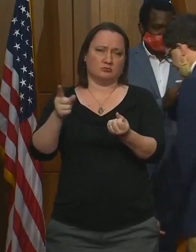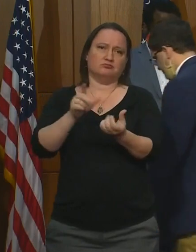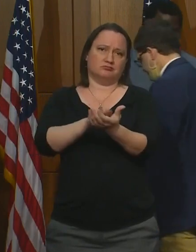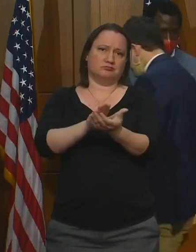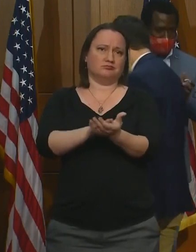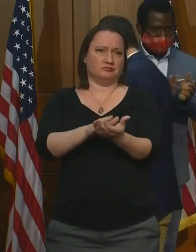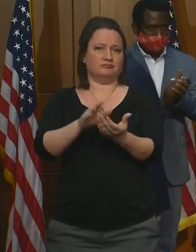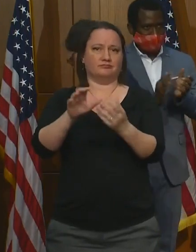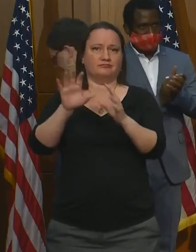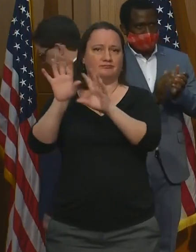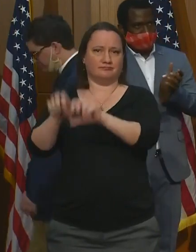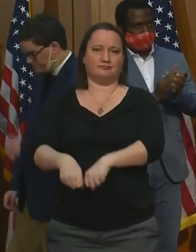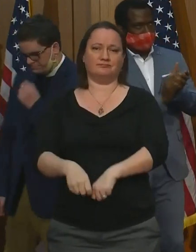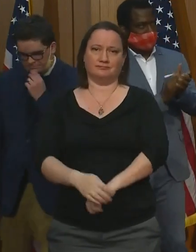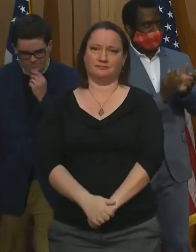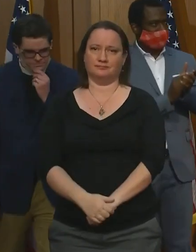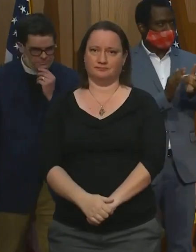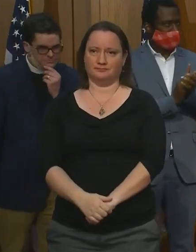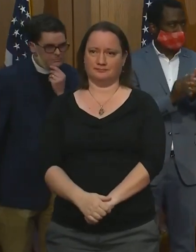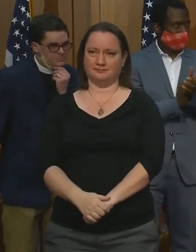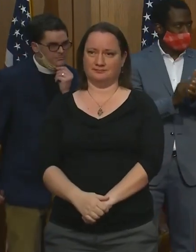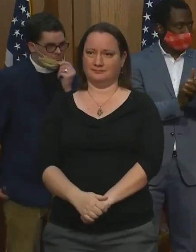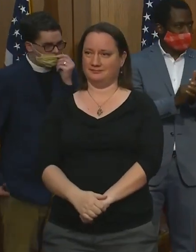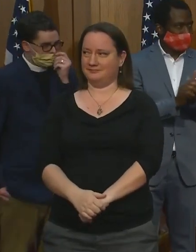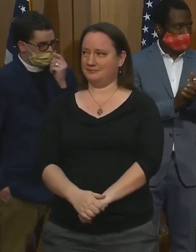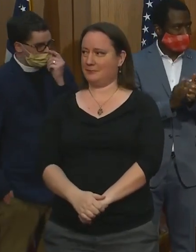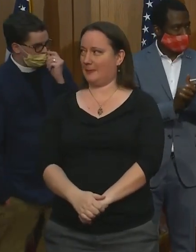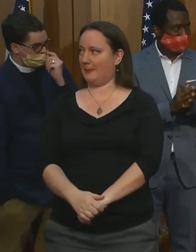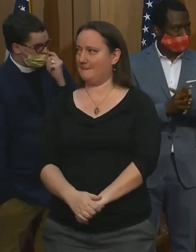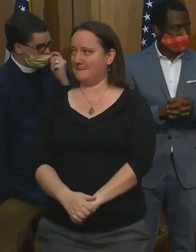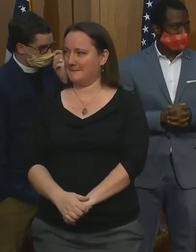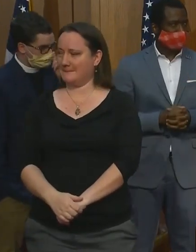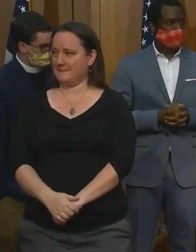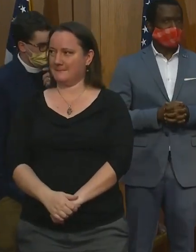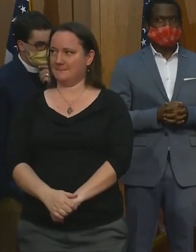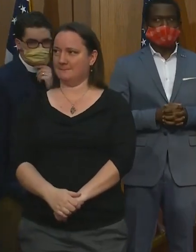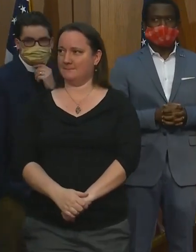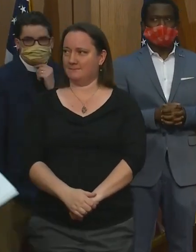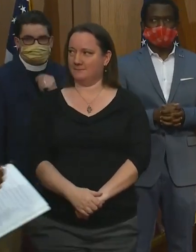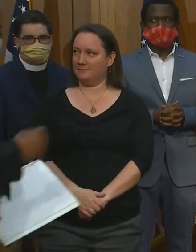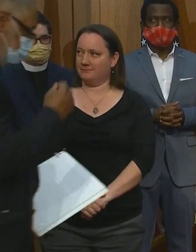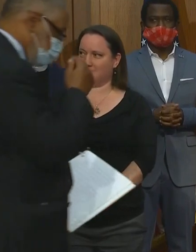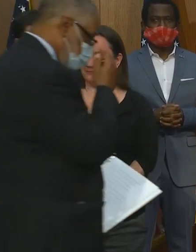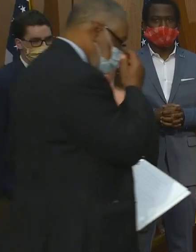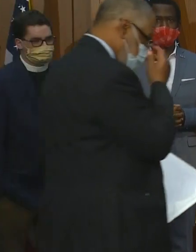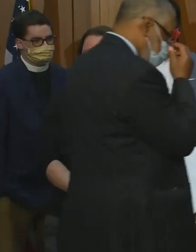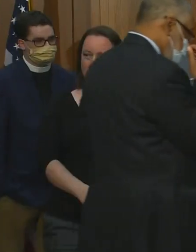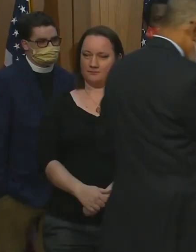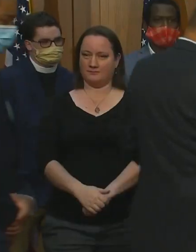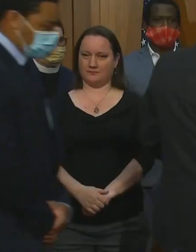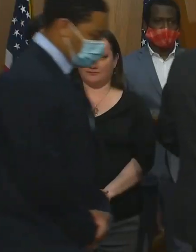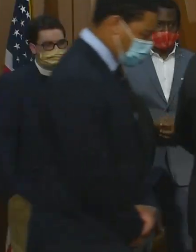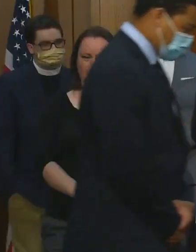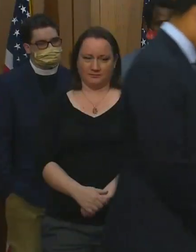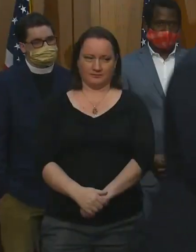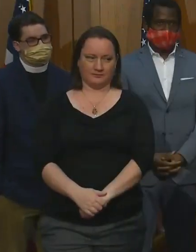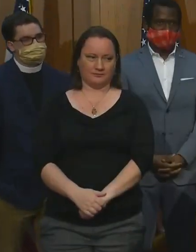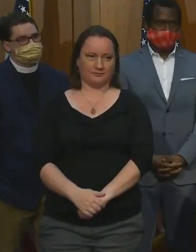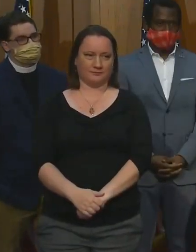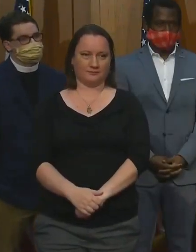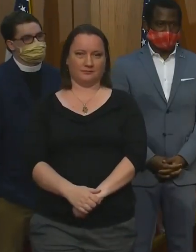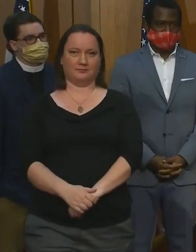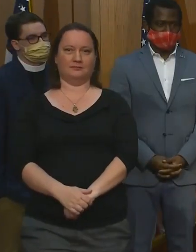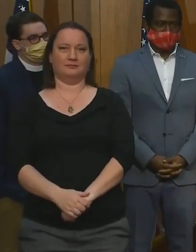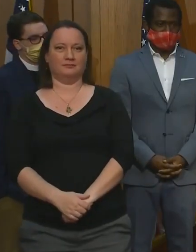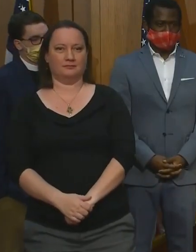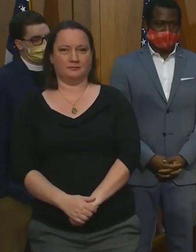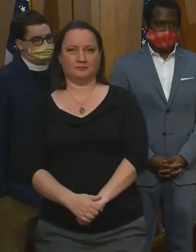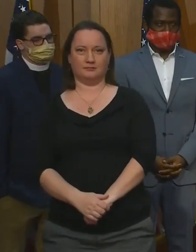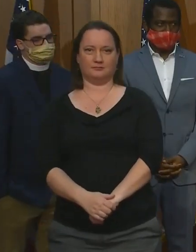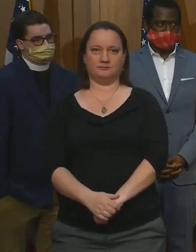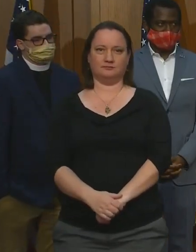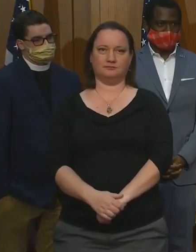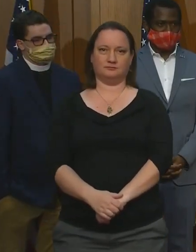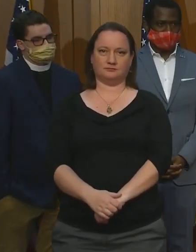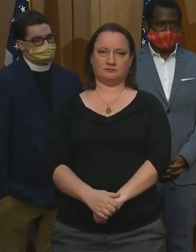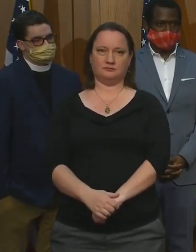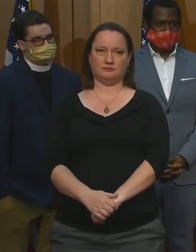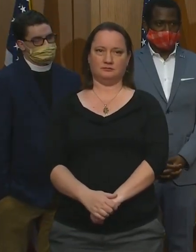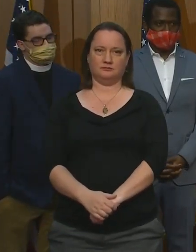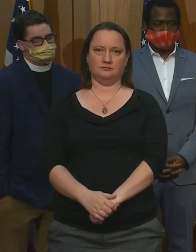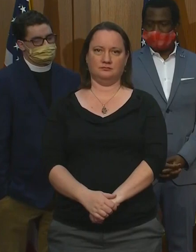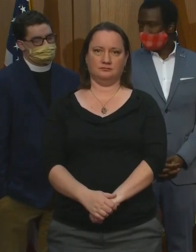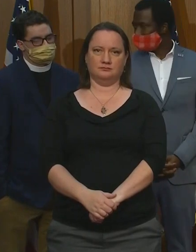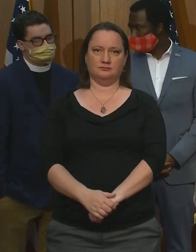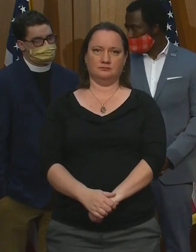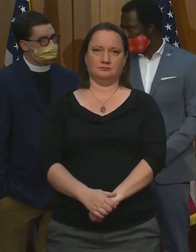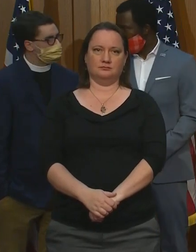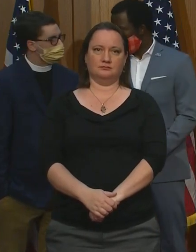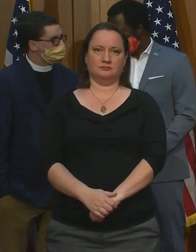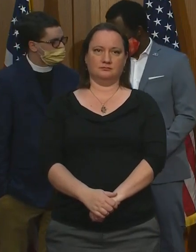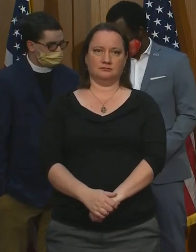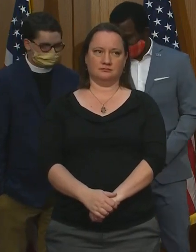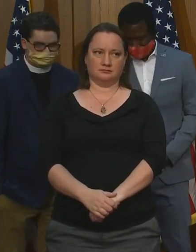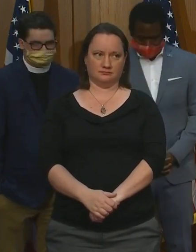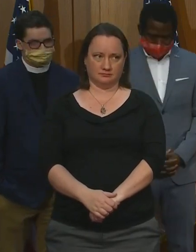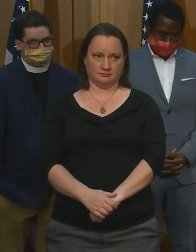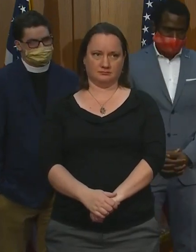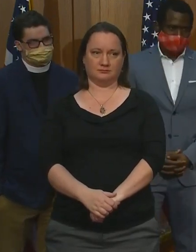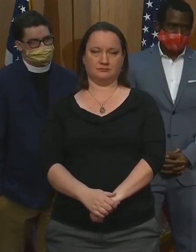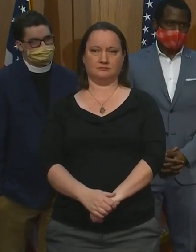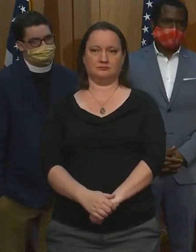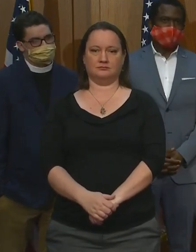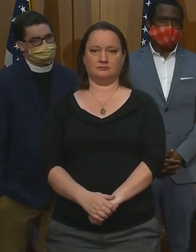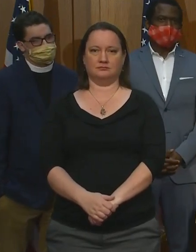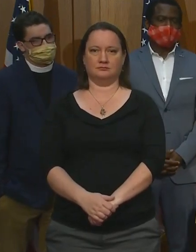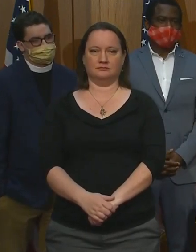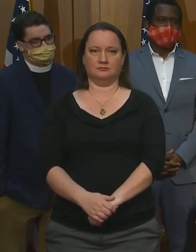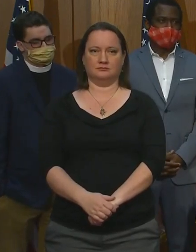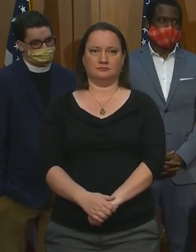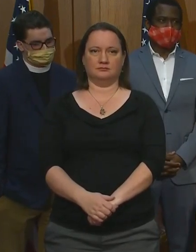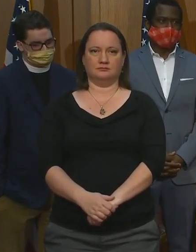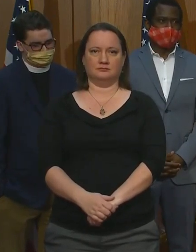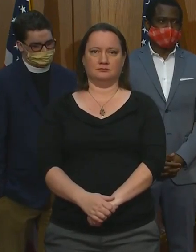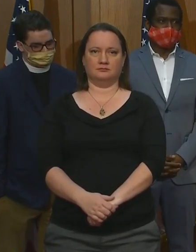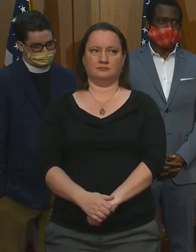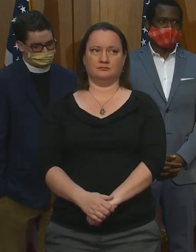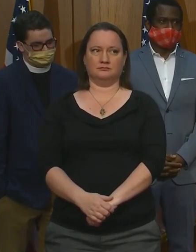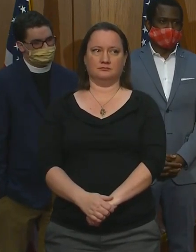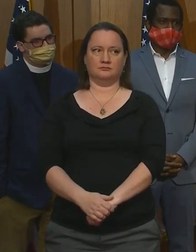YOU. AND WE WHOLEHEARTEDLY THIS